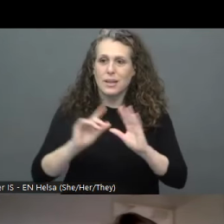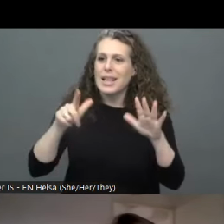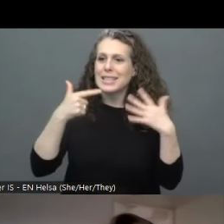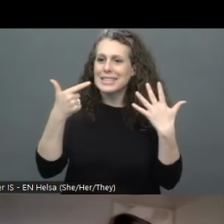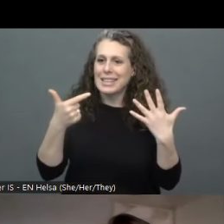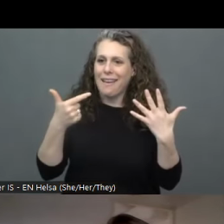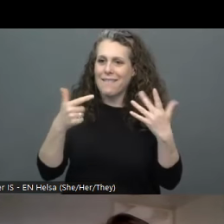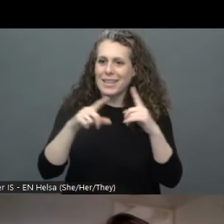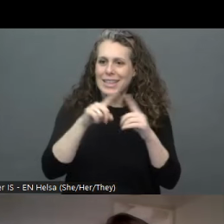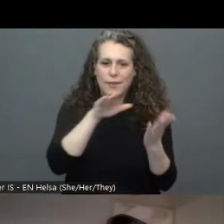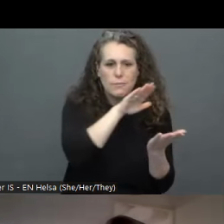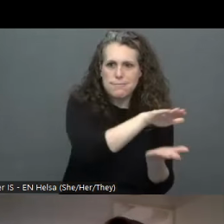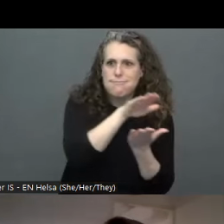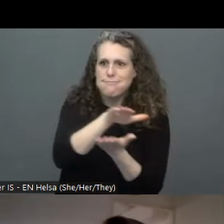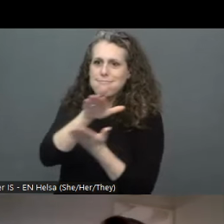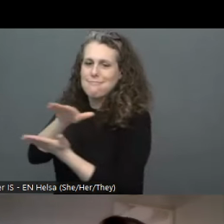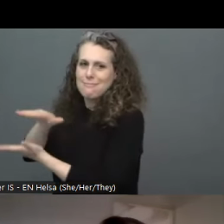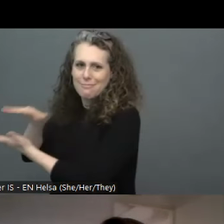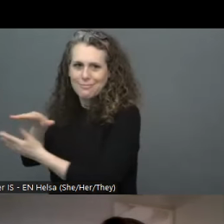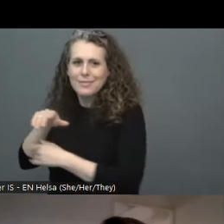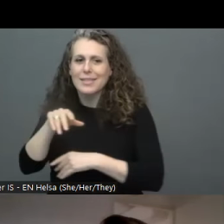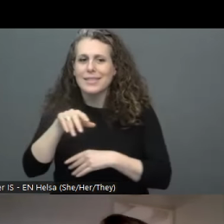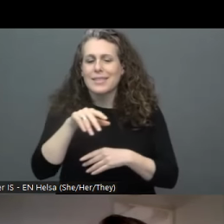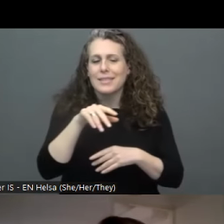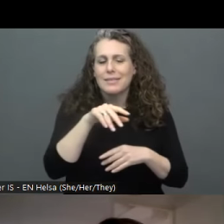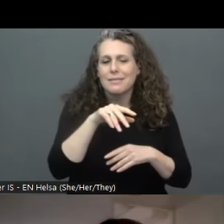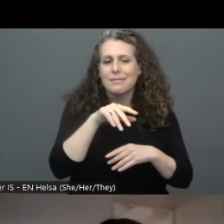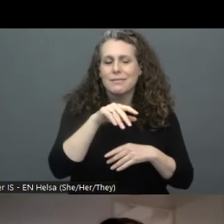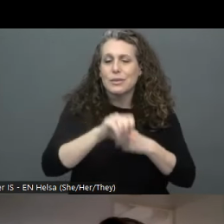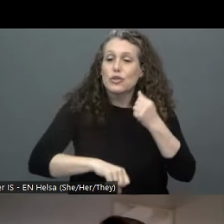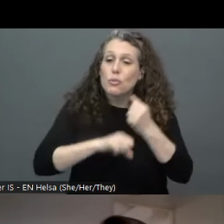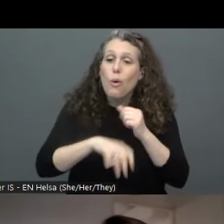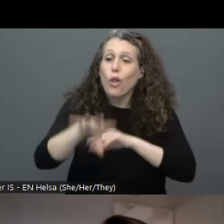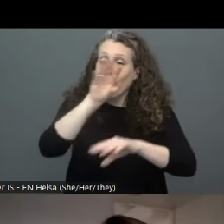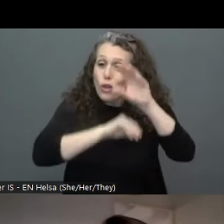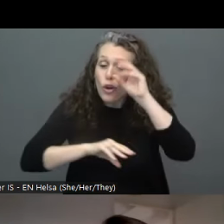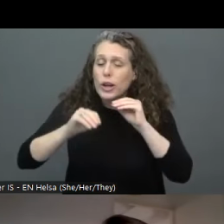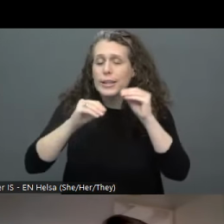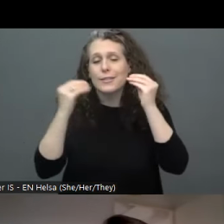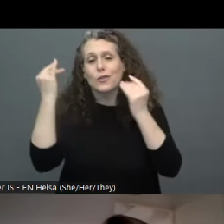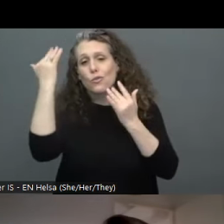disabilities that report learning and reflection and discussion around disability inclusive